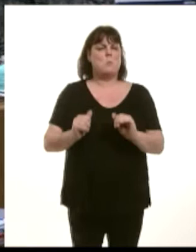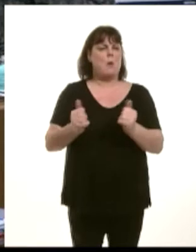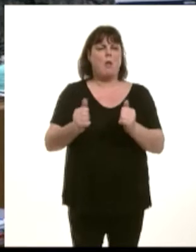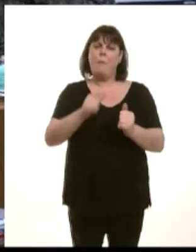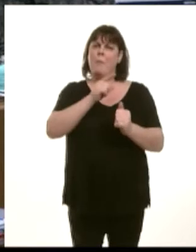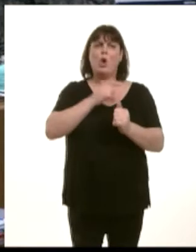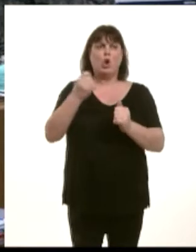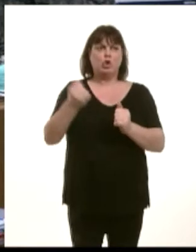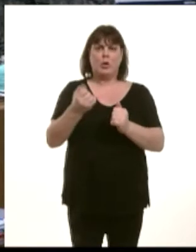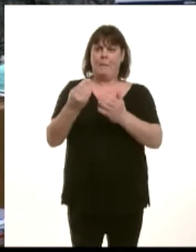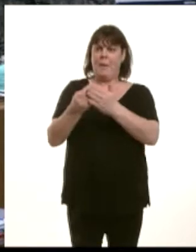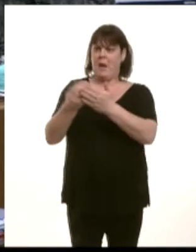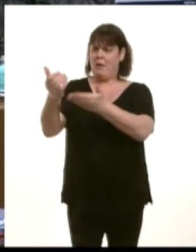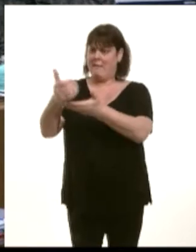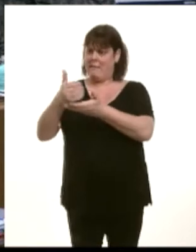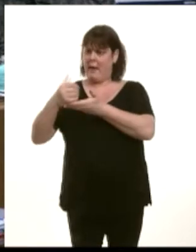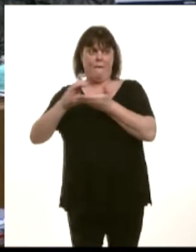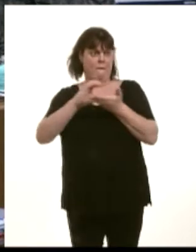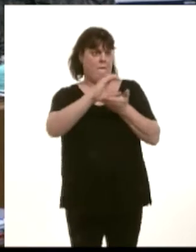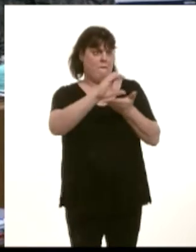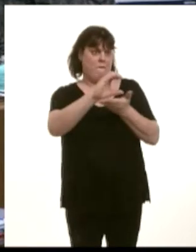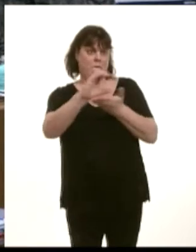money across the whole of the UK—even though I know it is devolved in Northern Ireland,